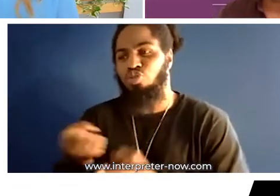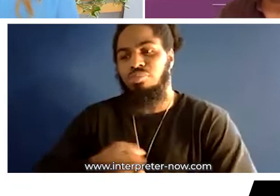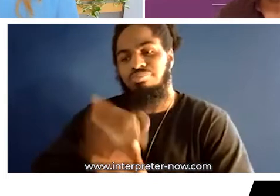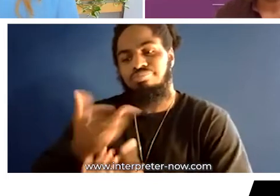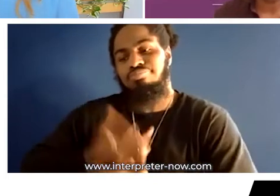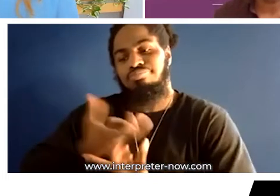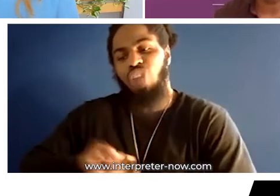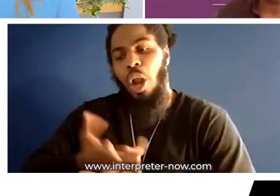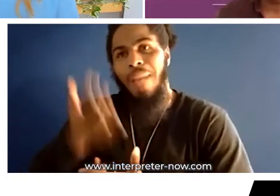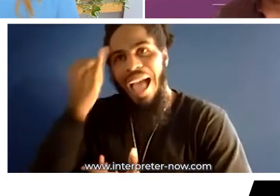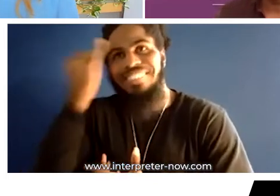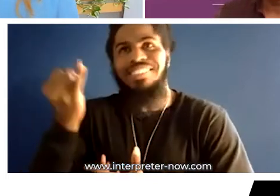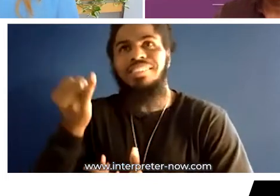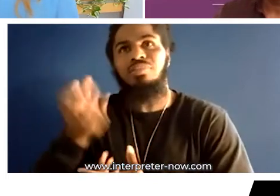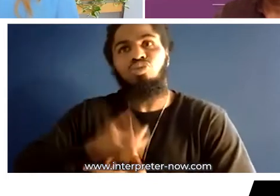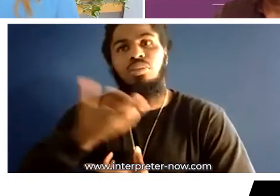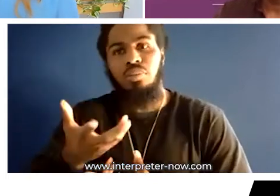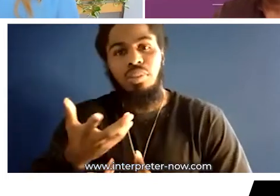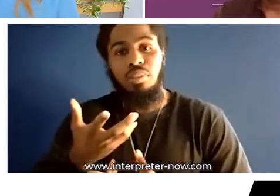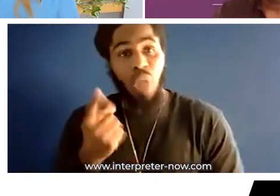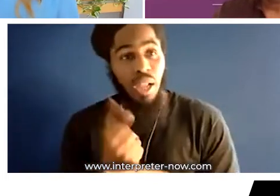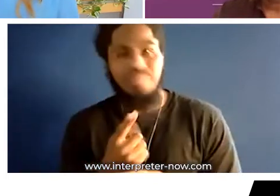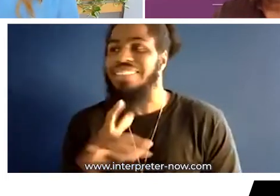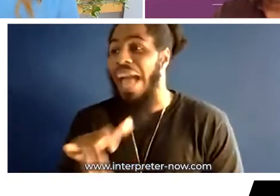They certainly are interconnected.